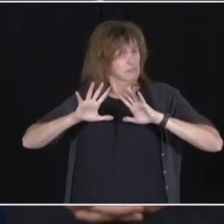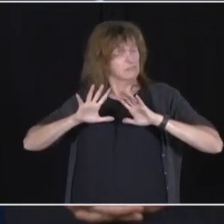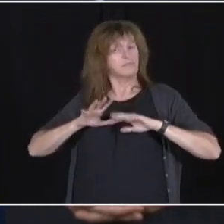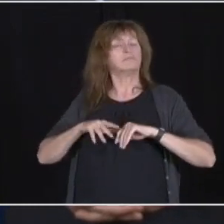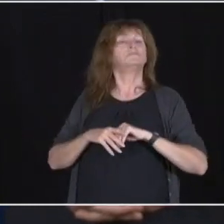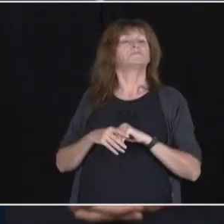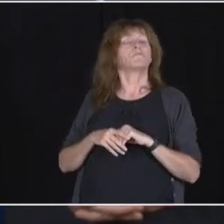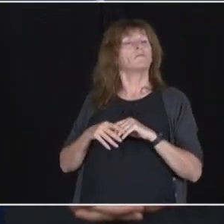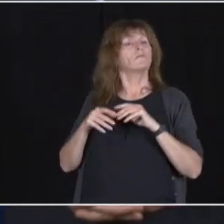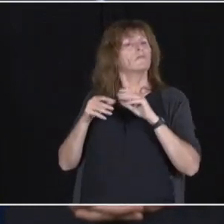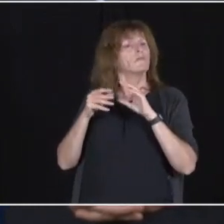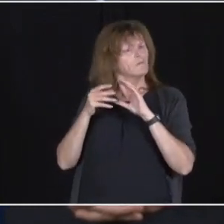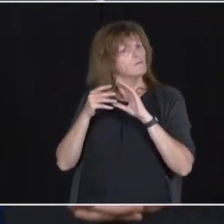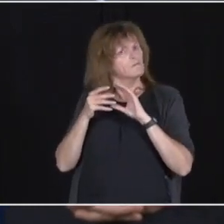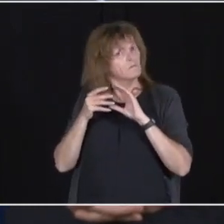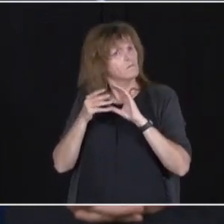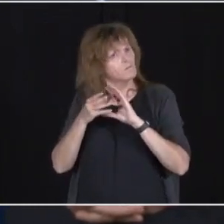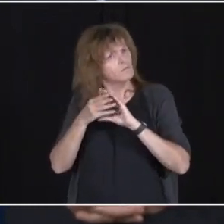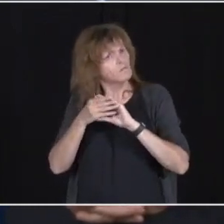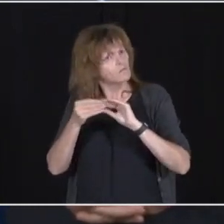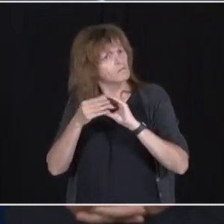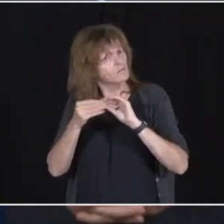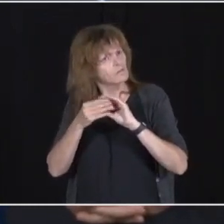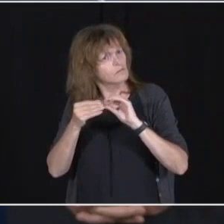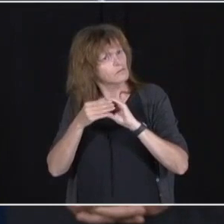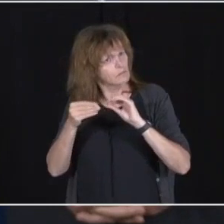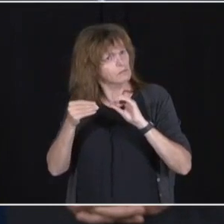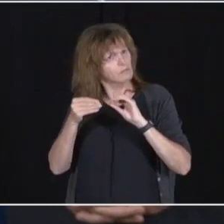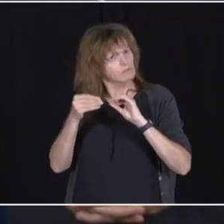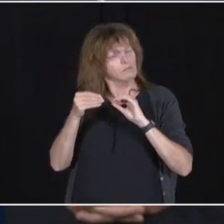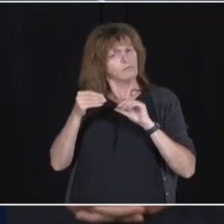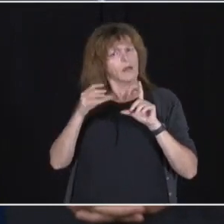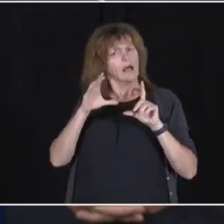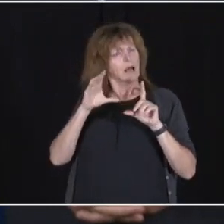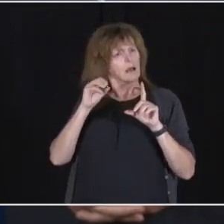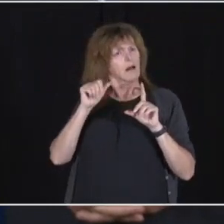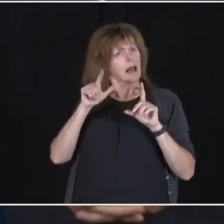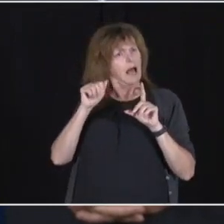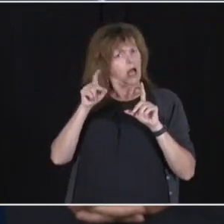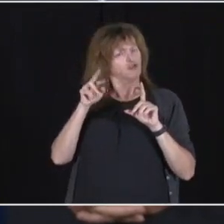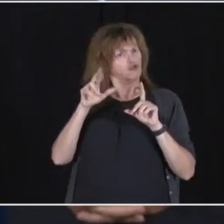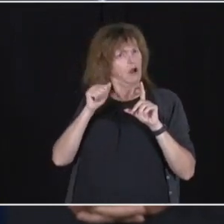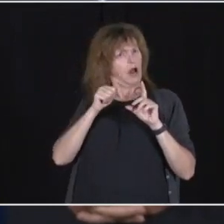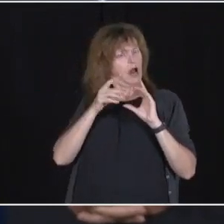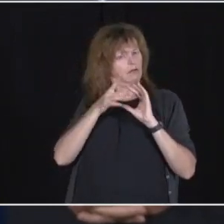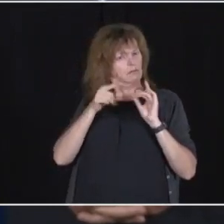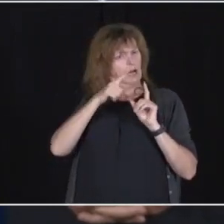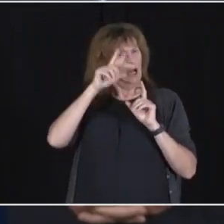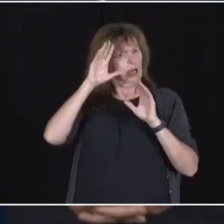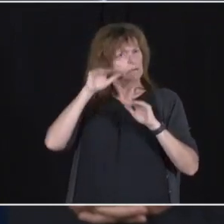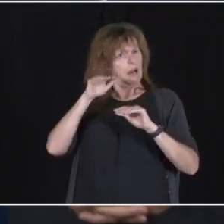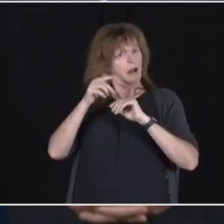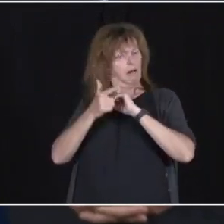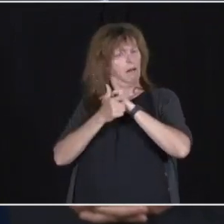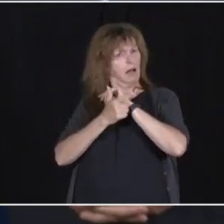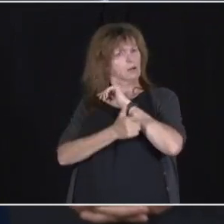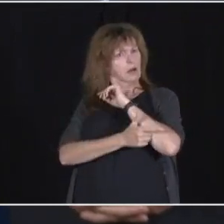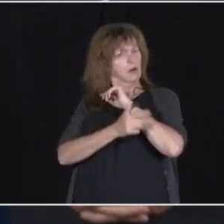the legislator. You and the minister mentioned that there was an expectation from the public that the legislator would sit during the pandemic.